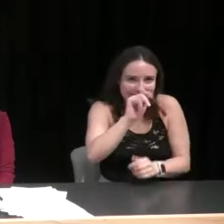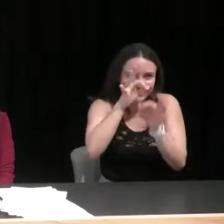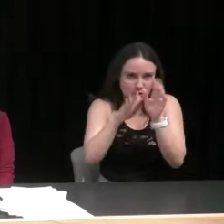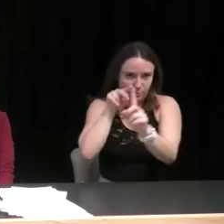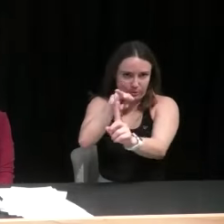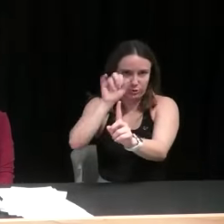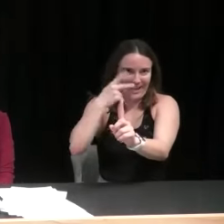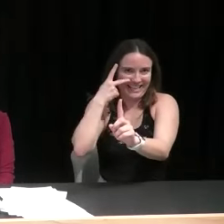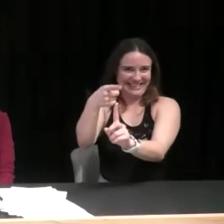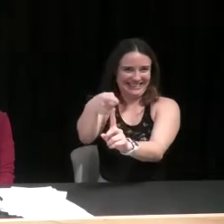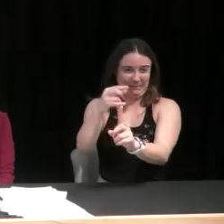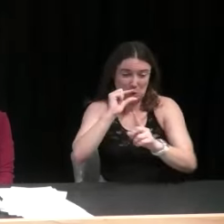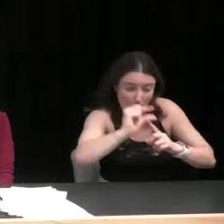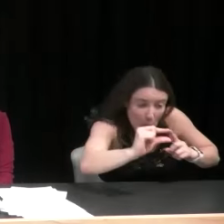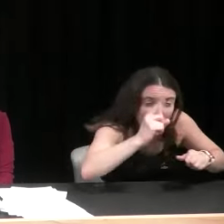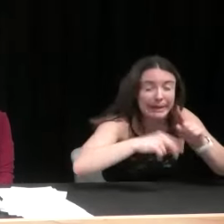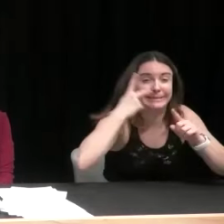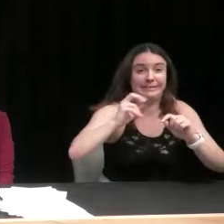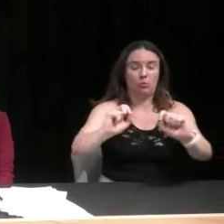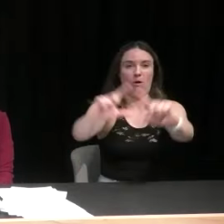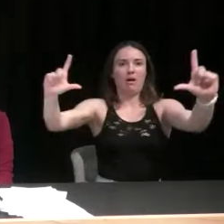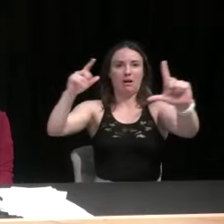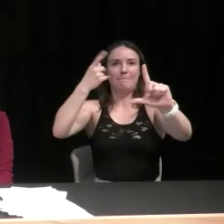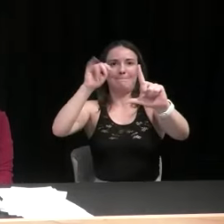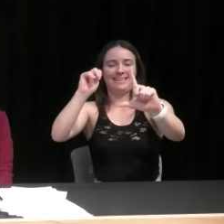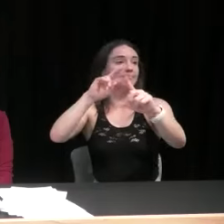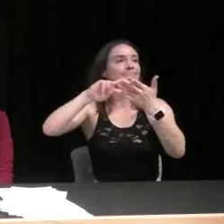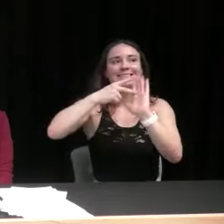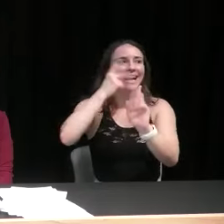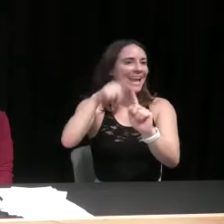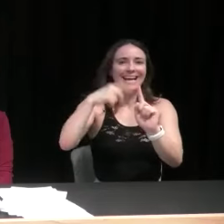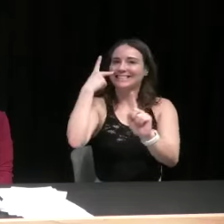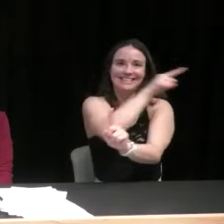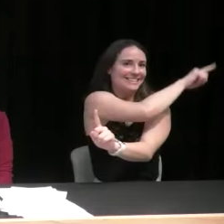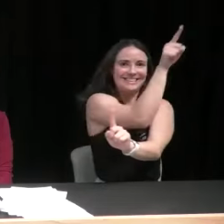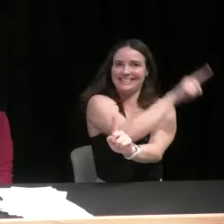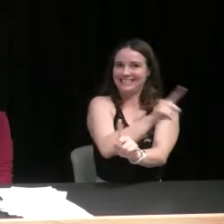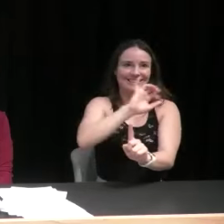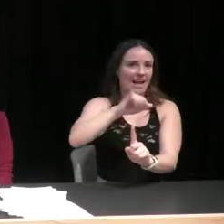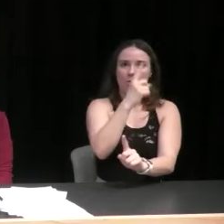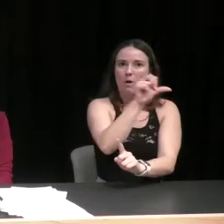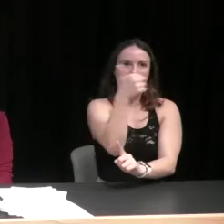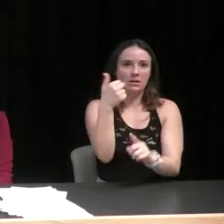I uh have to pin The Interpreter so that uh in big meetings when there's lots of videos on I have to